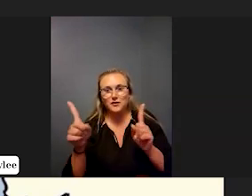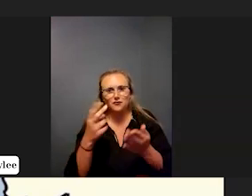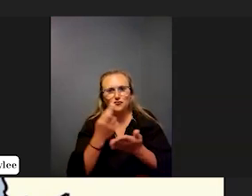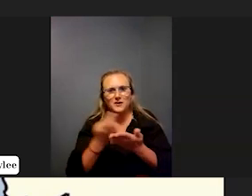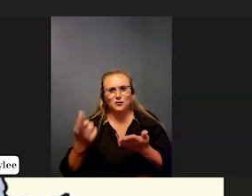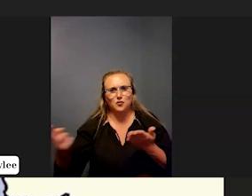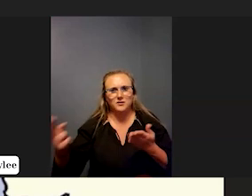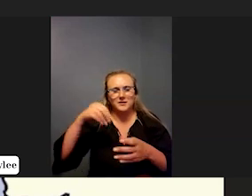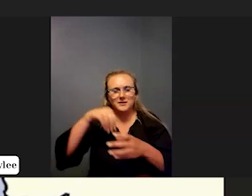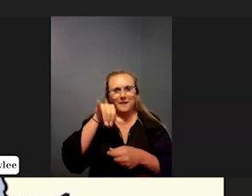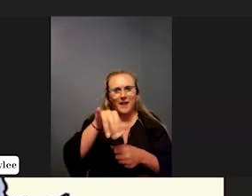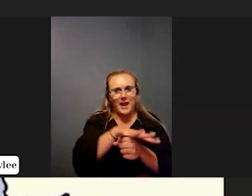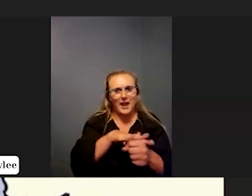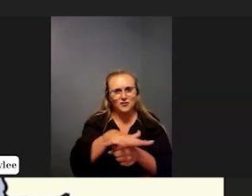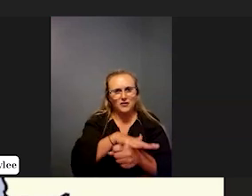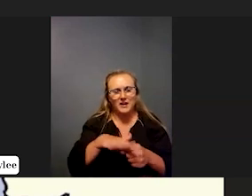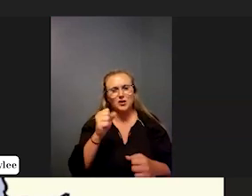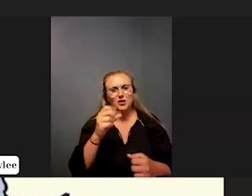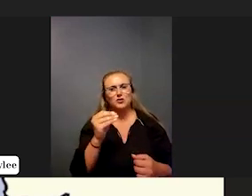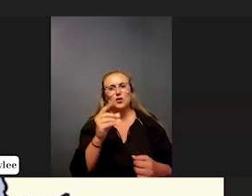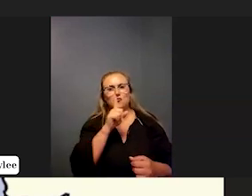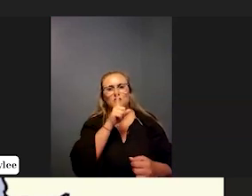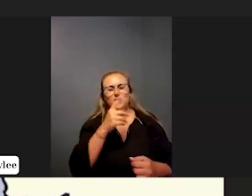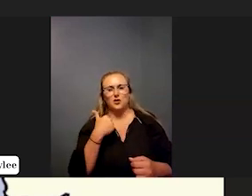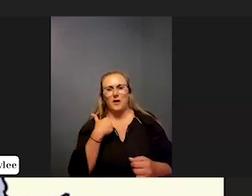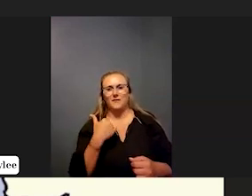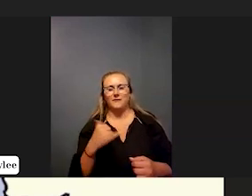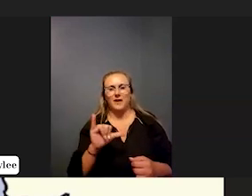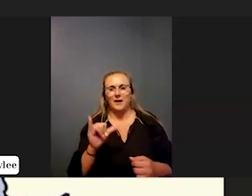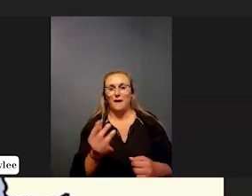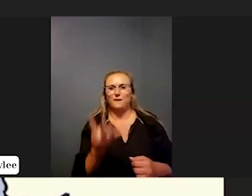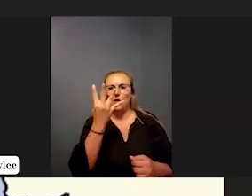So we really have almost like a four tier map that we have to share information of.